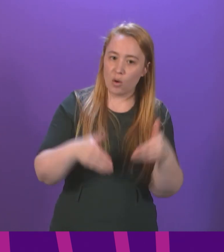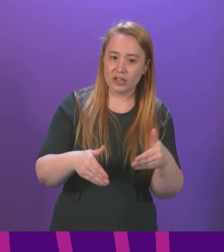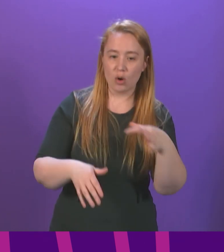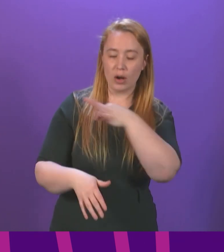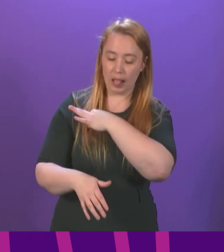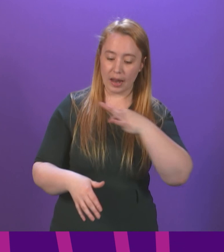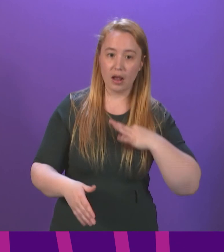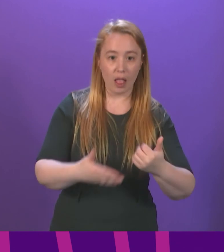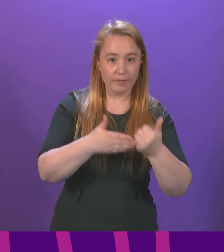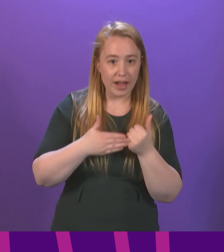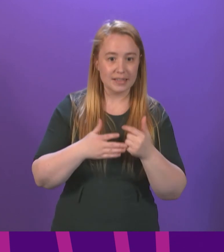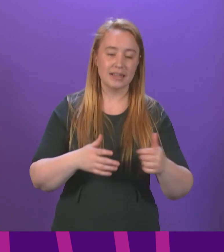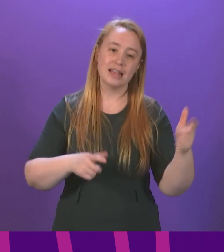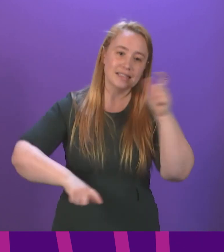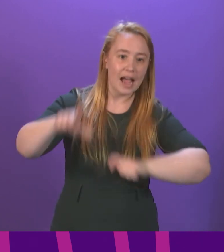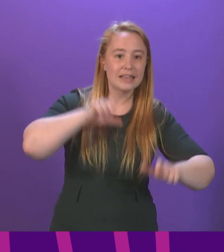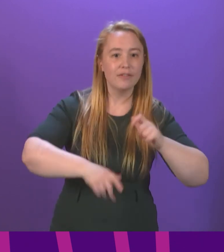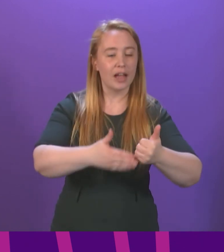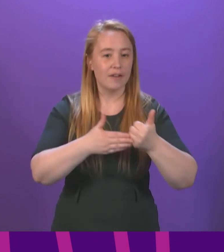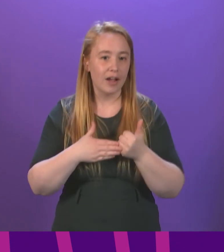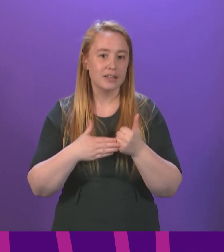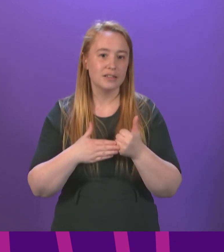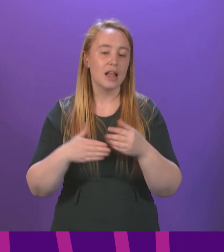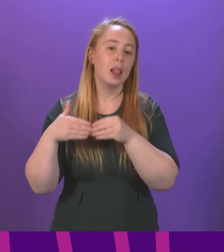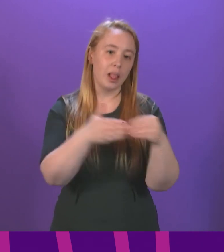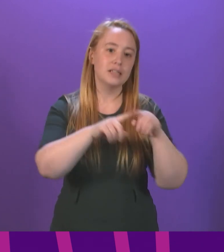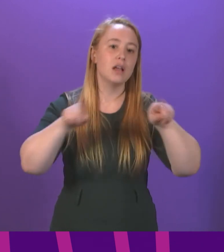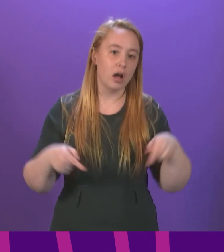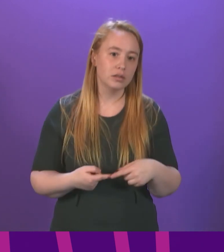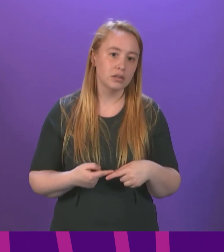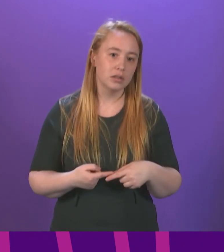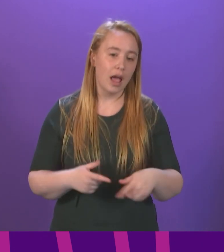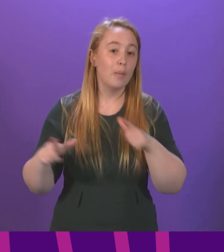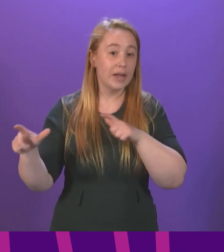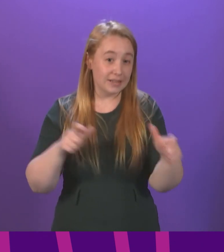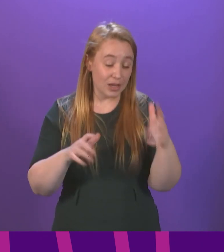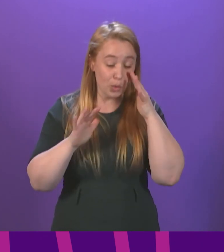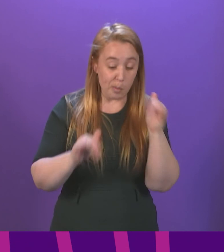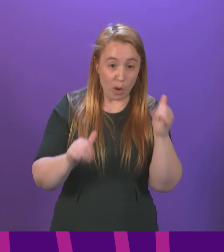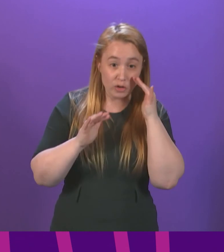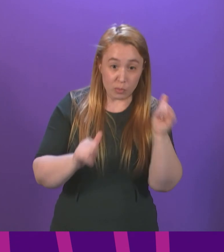and scientific advice that we receive. We continue to monitor the situation and keep it under review.